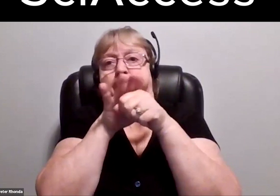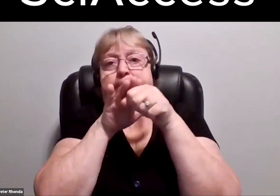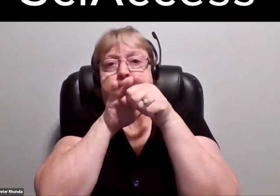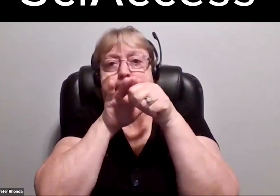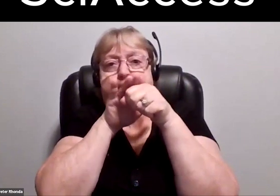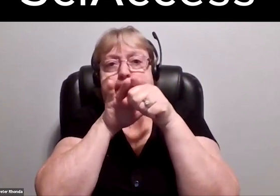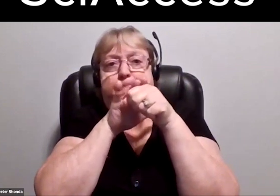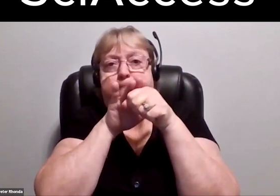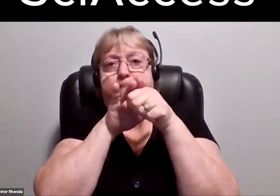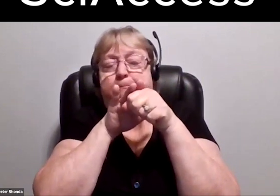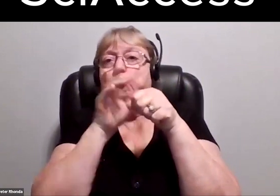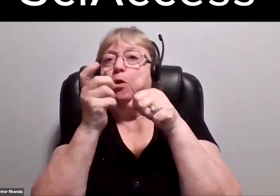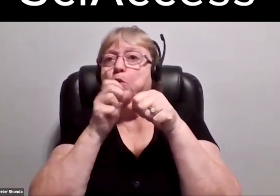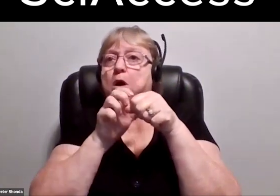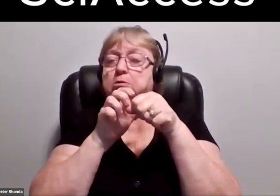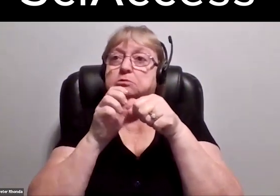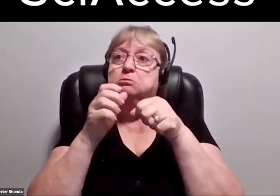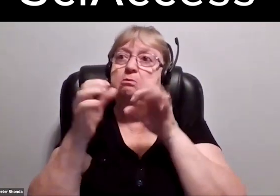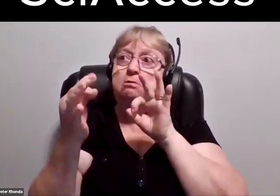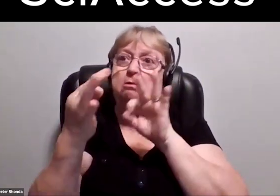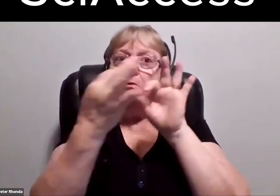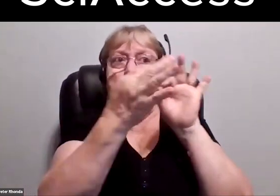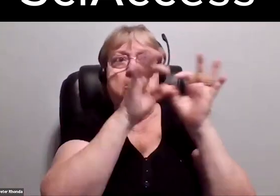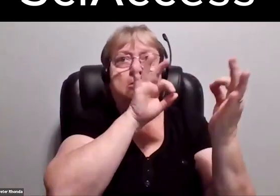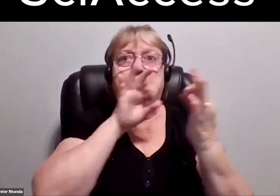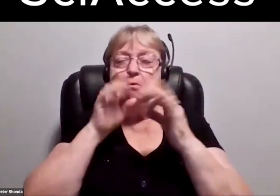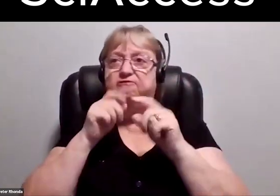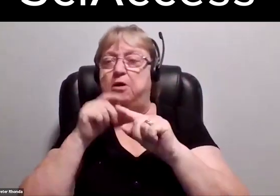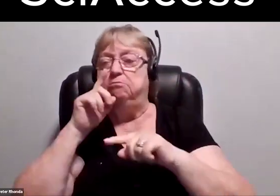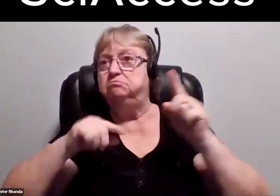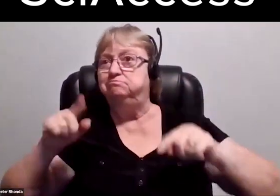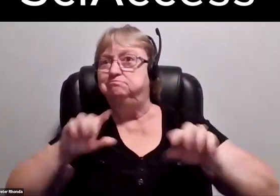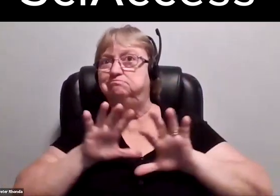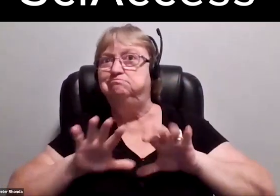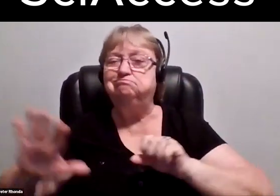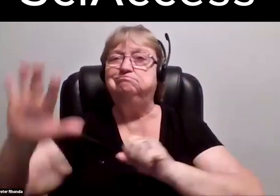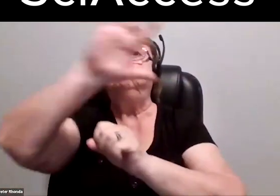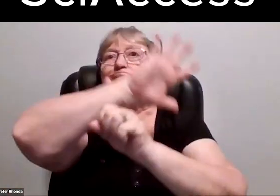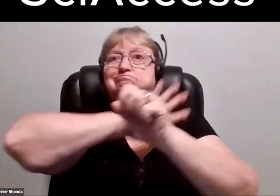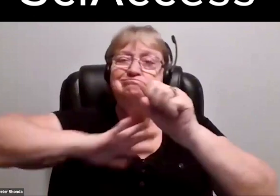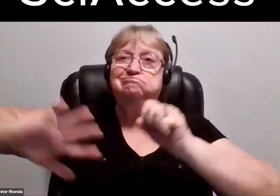We wanted to get as much feedback from as diverse of a student population as possible.